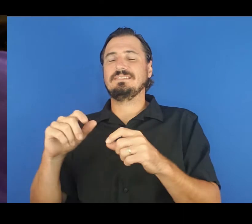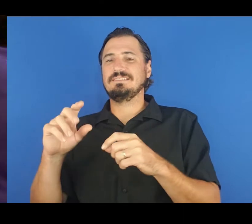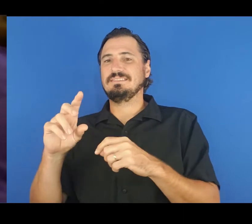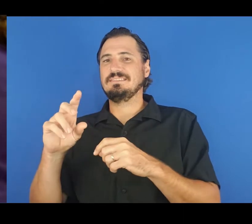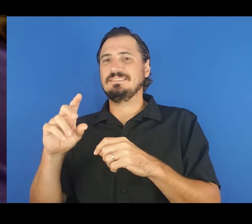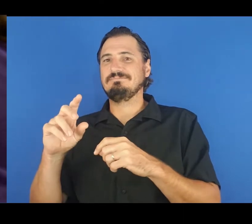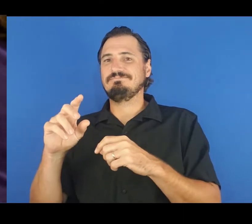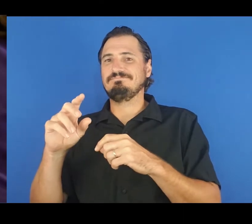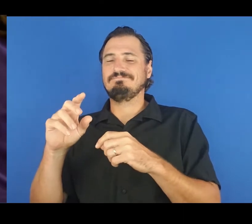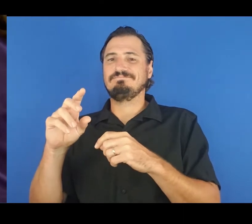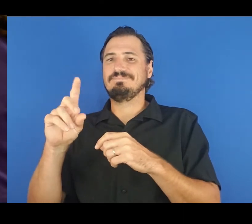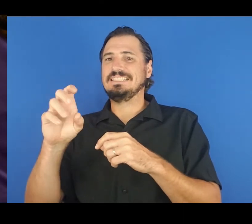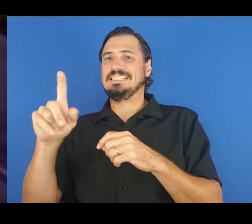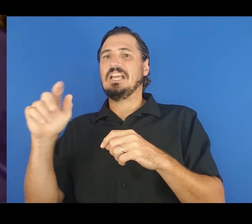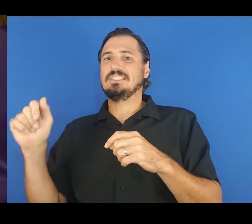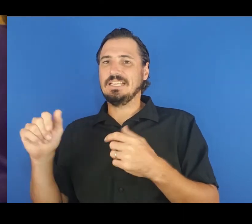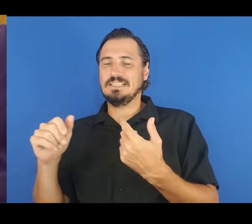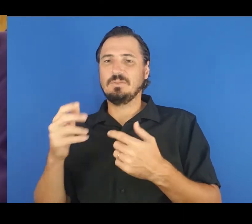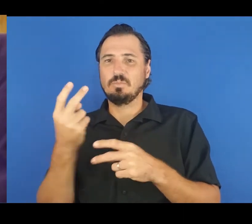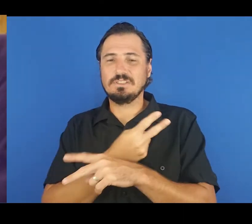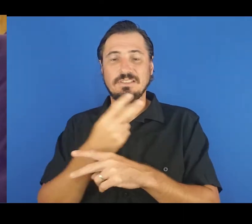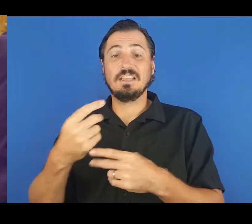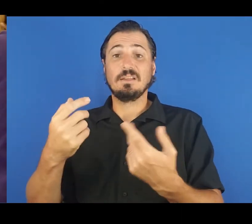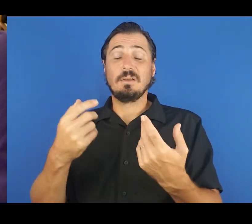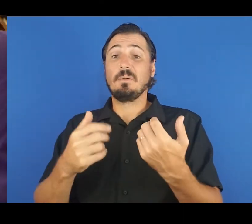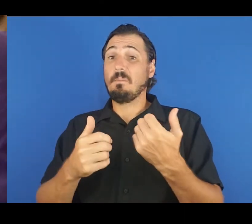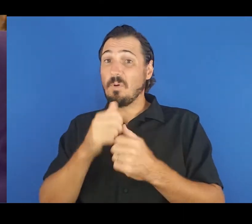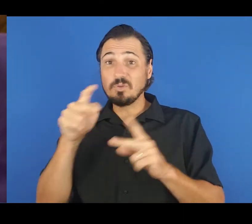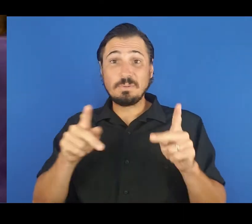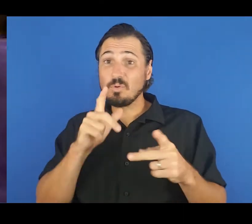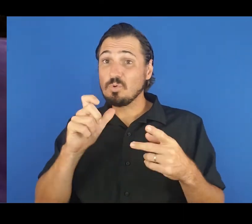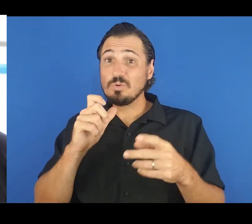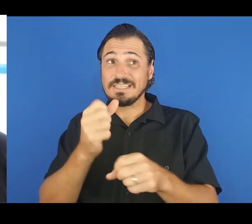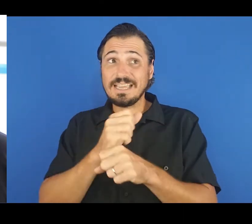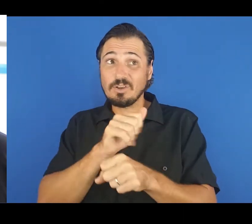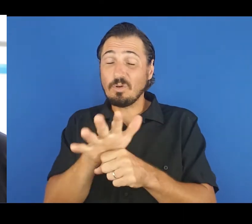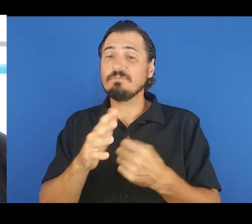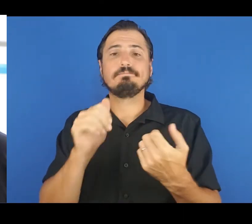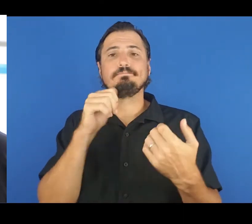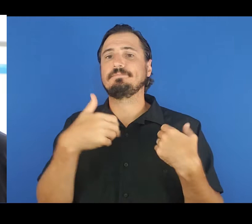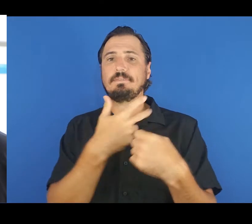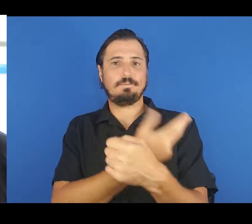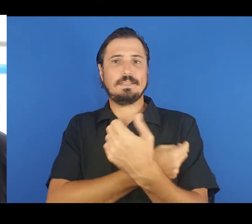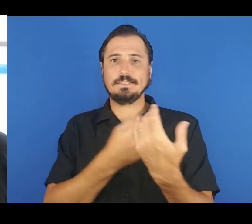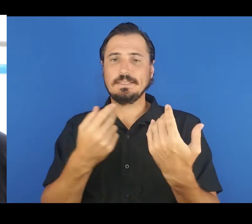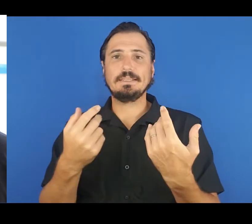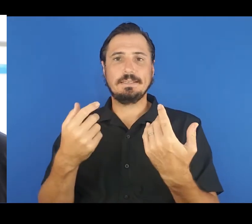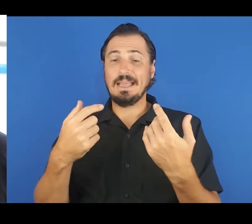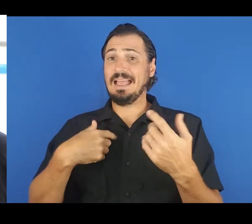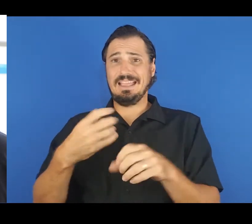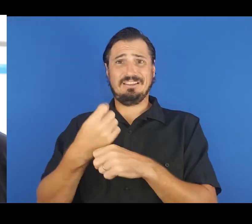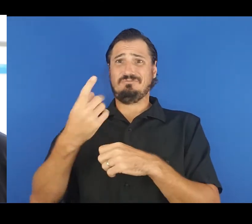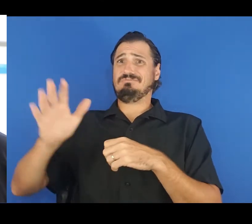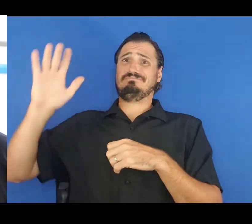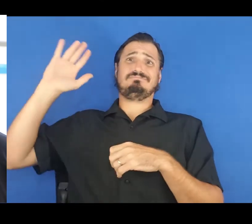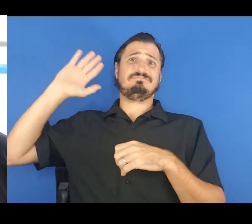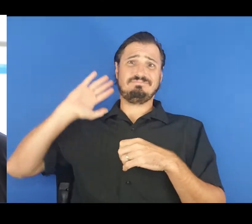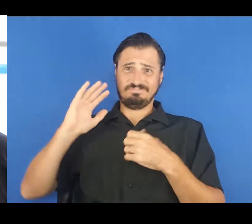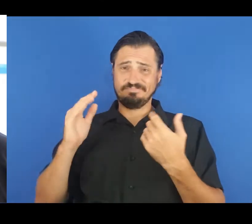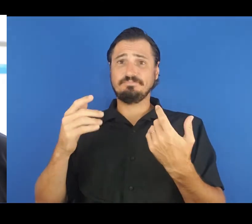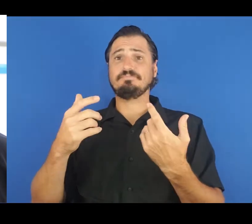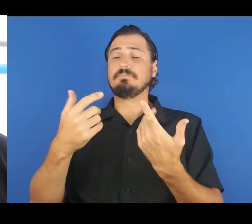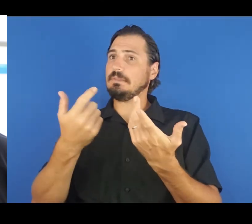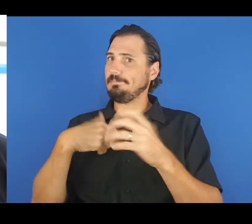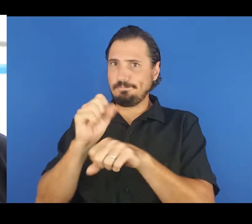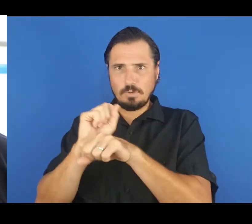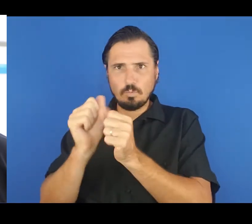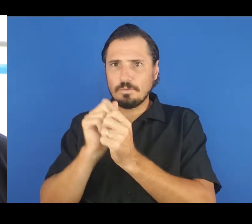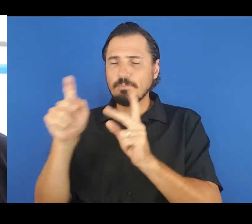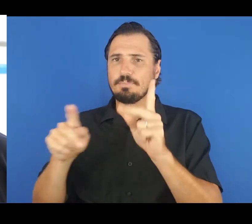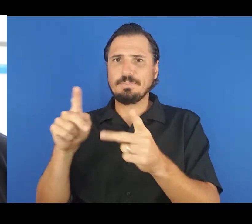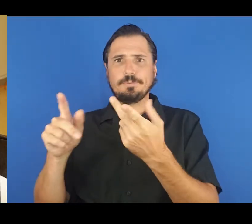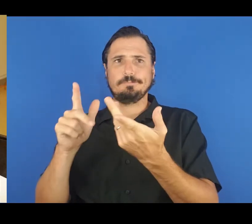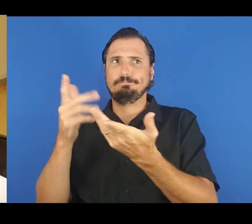I got a vaccine as soon as I was eligible as a first responder last December. I work directly with firefighters who respond to medical emergencies and with our Department of Health team that